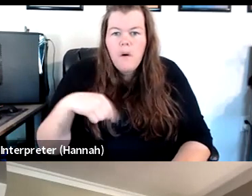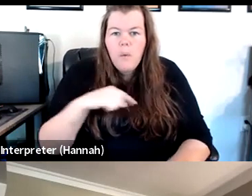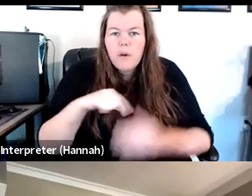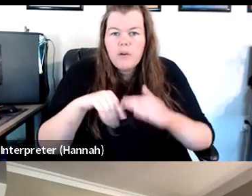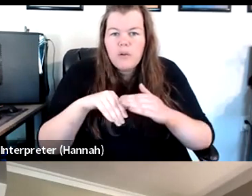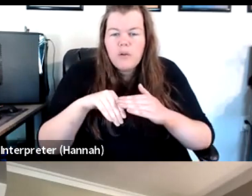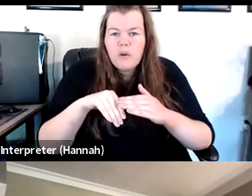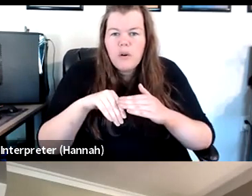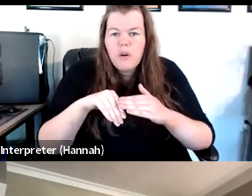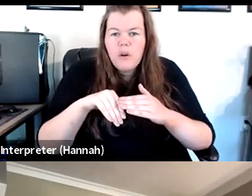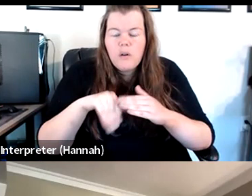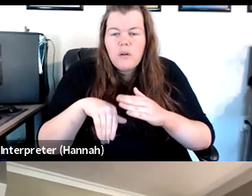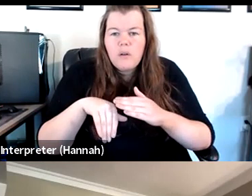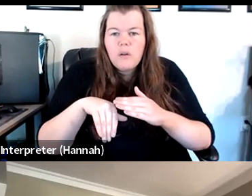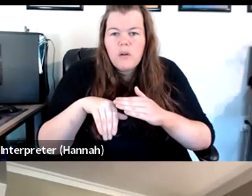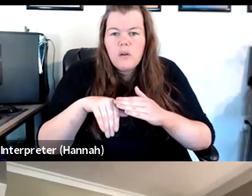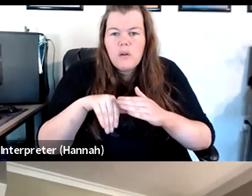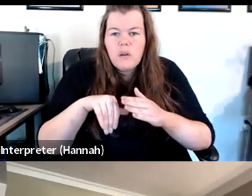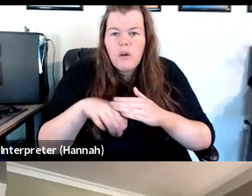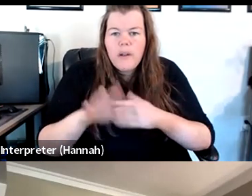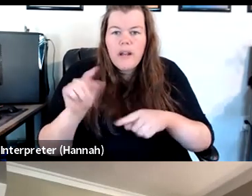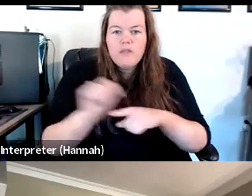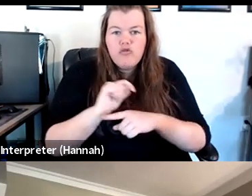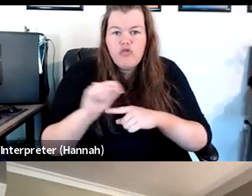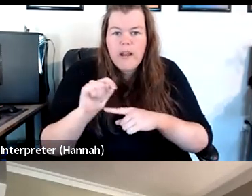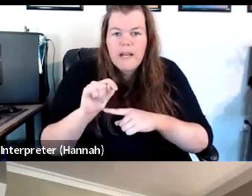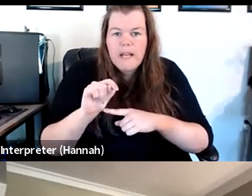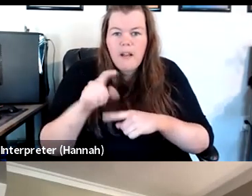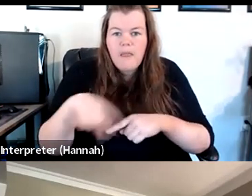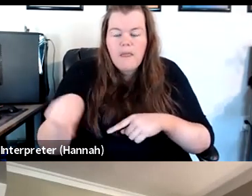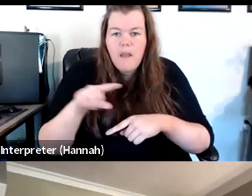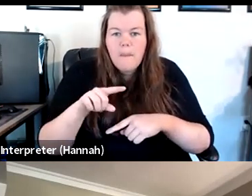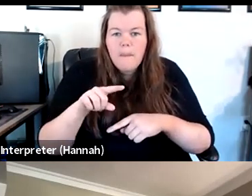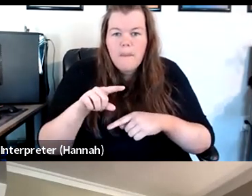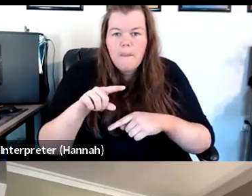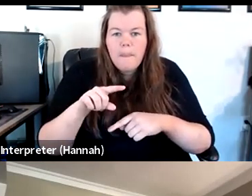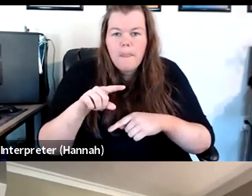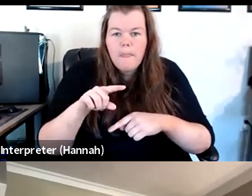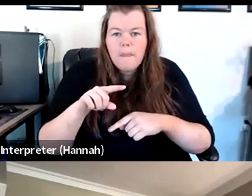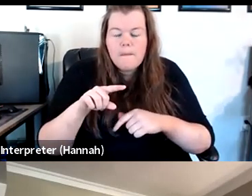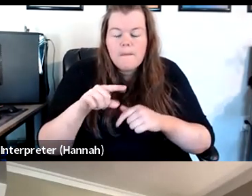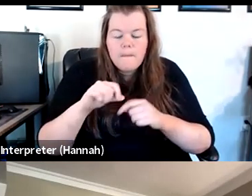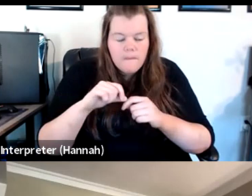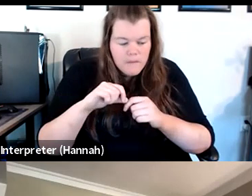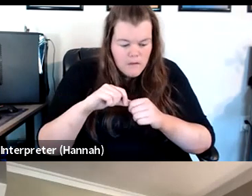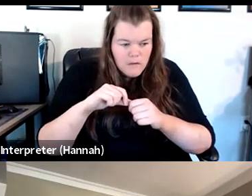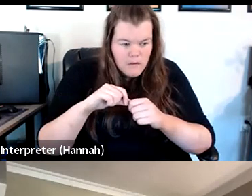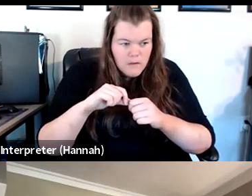eight hours and we're training because we use ambassador class and then we're talking to people